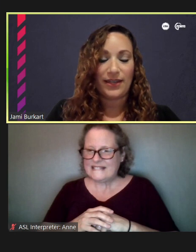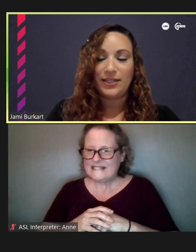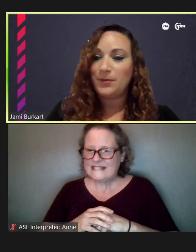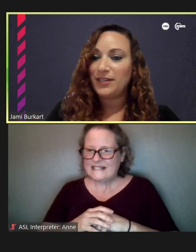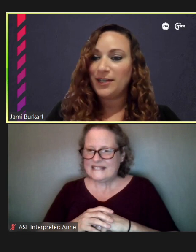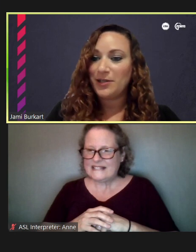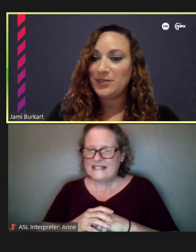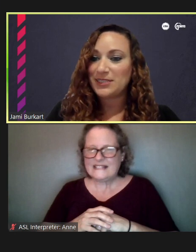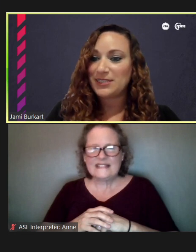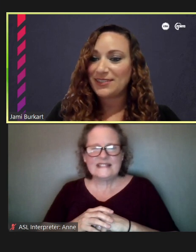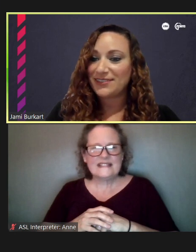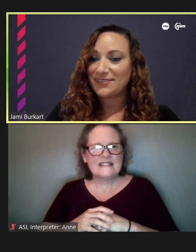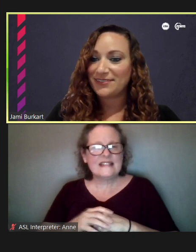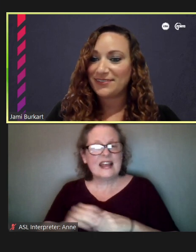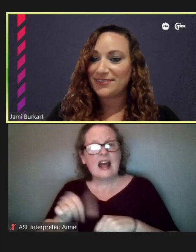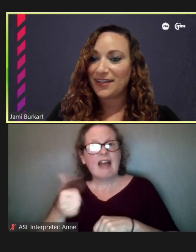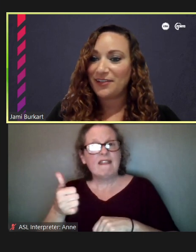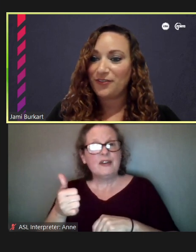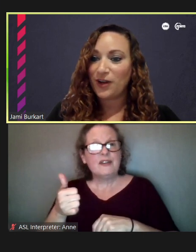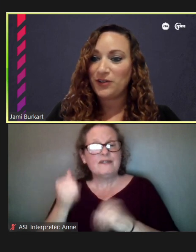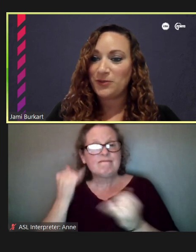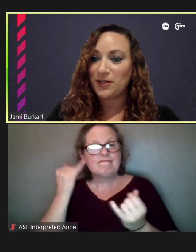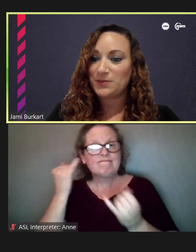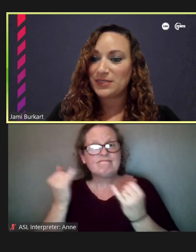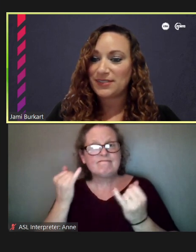Anybody else? Any follow-ups?